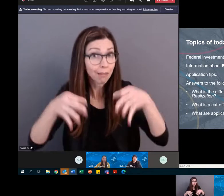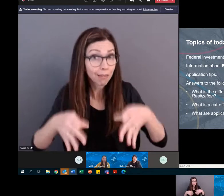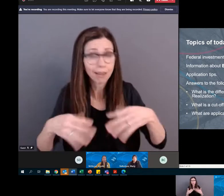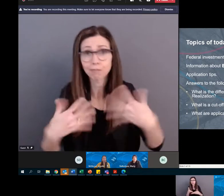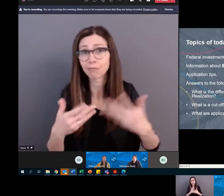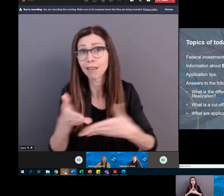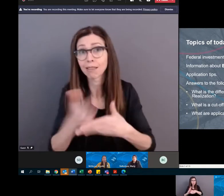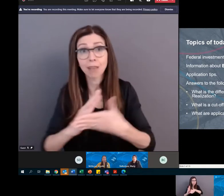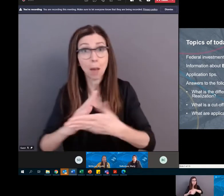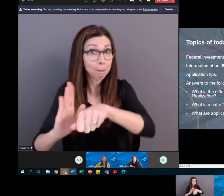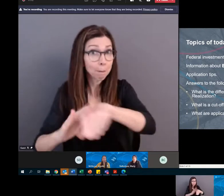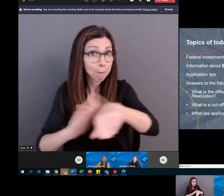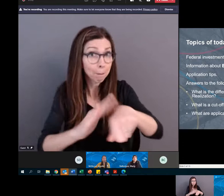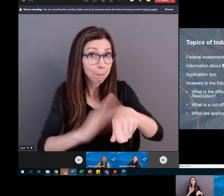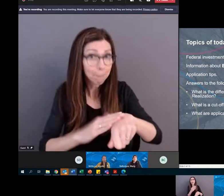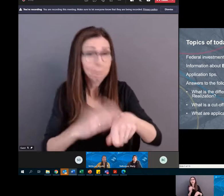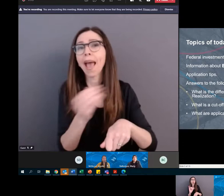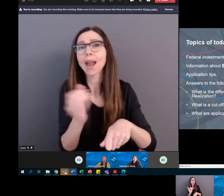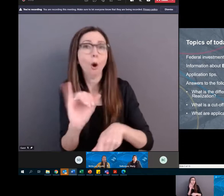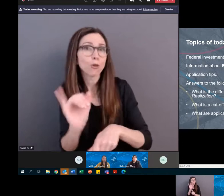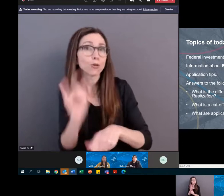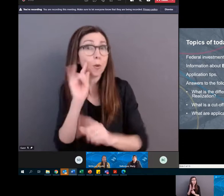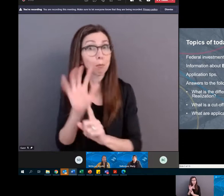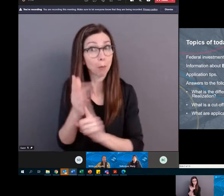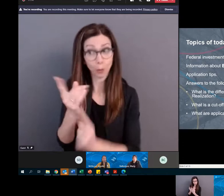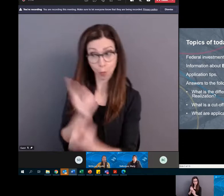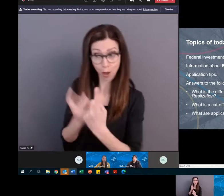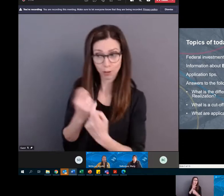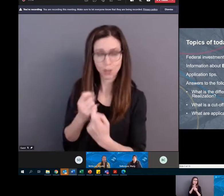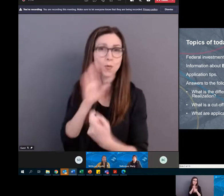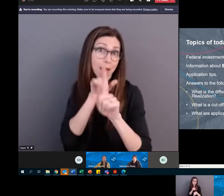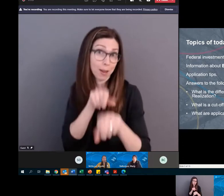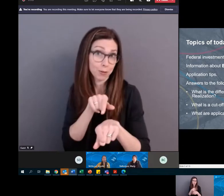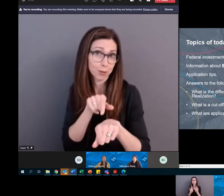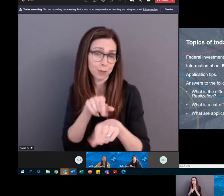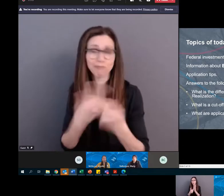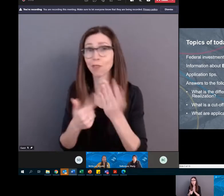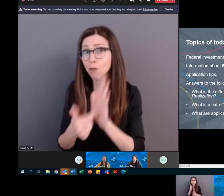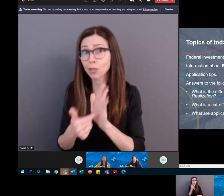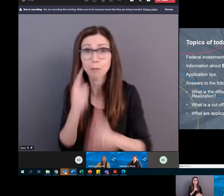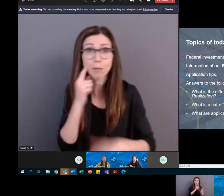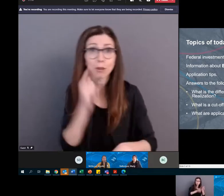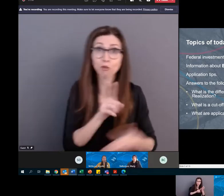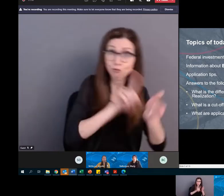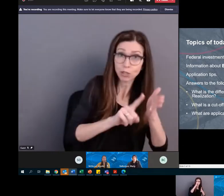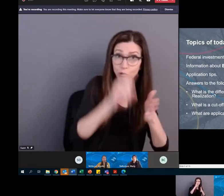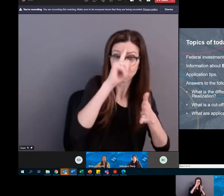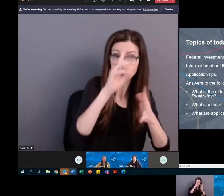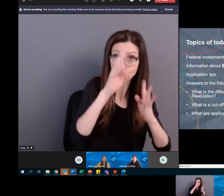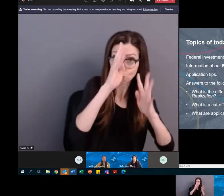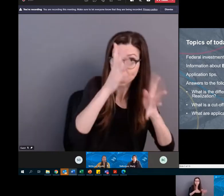answer the following frequently asked questions: . What is the difference between “research